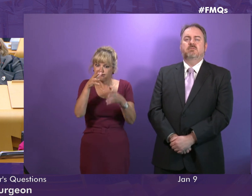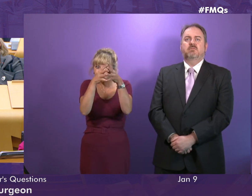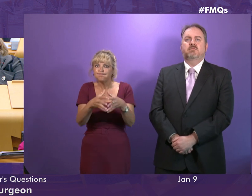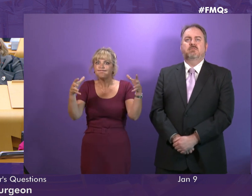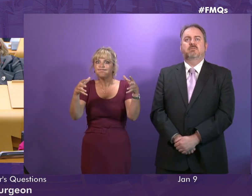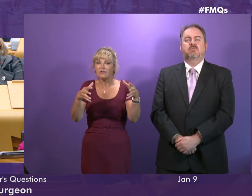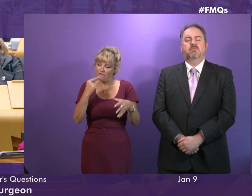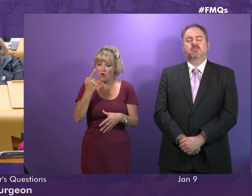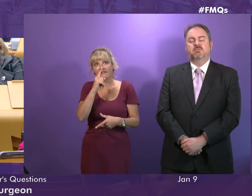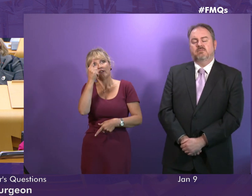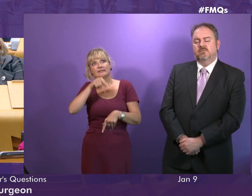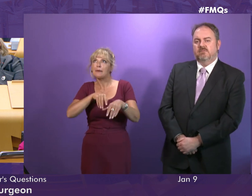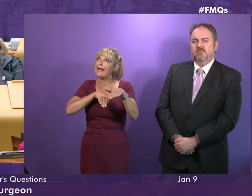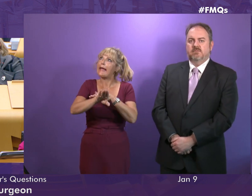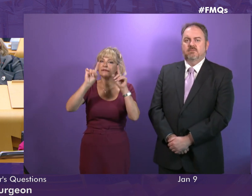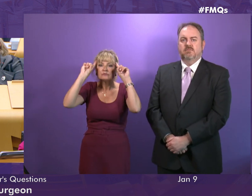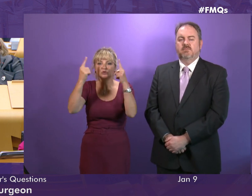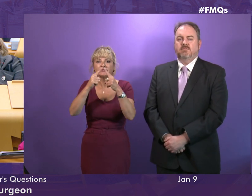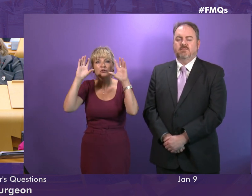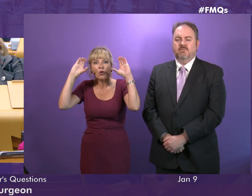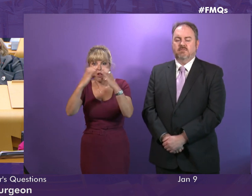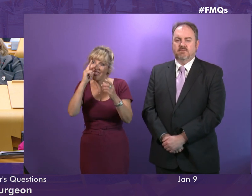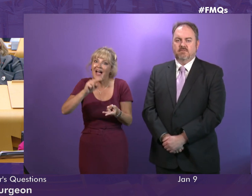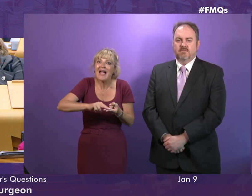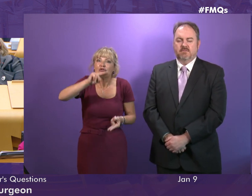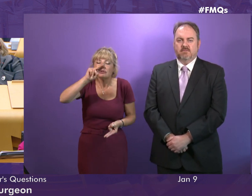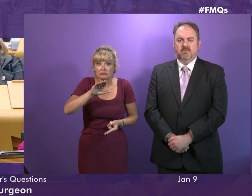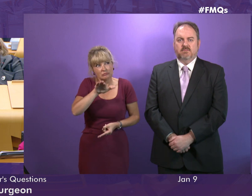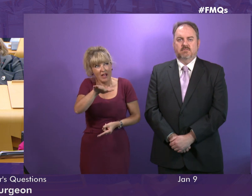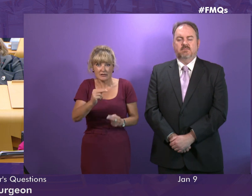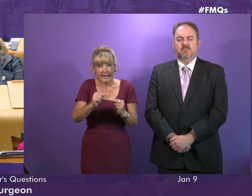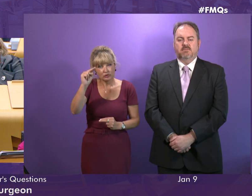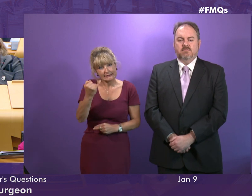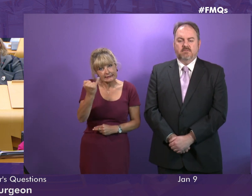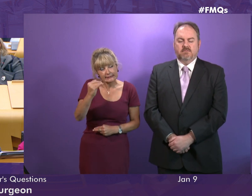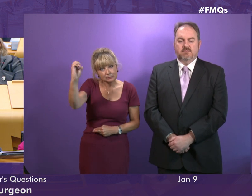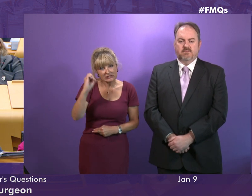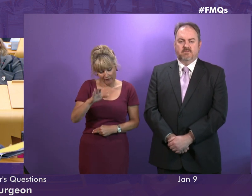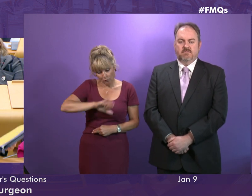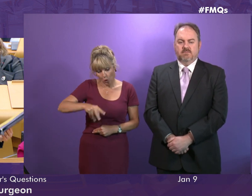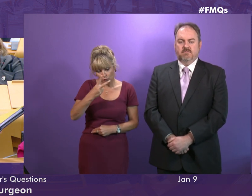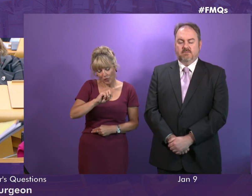entrants to Scottish higher education institutions, which was an increase of nearly 16 per cent since 2006-07.